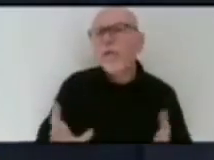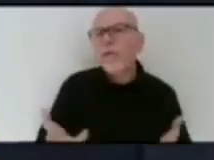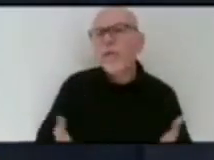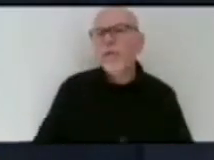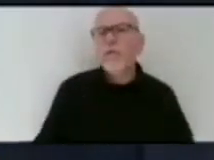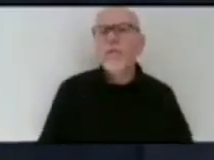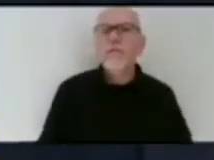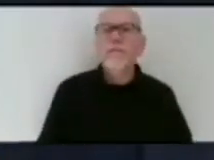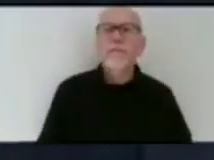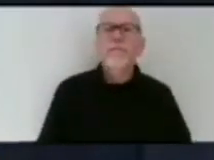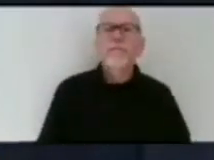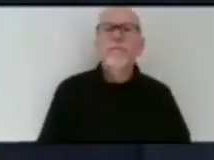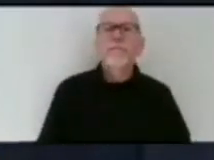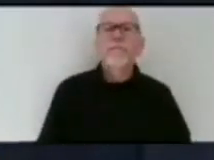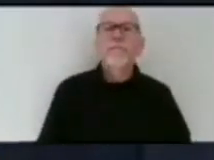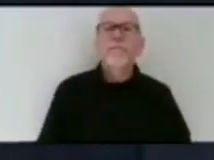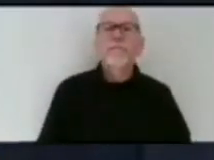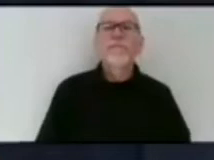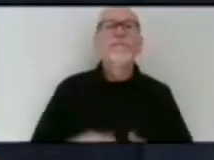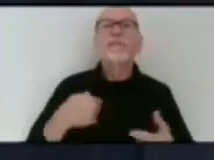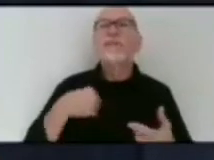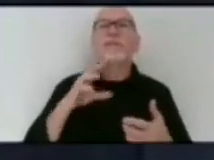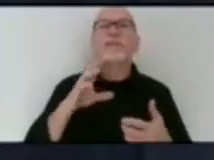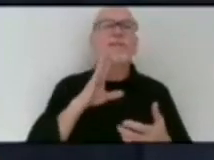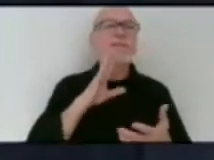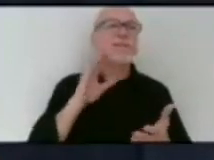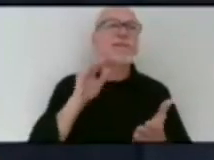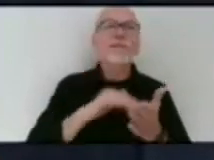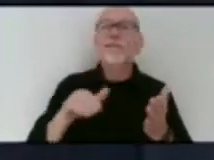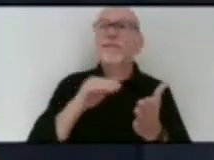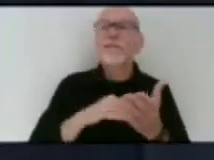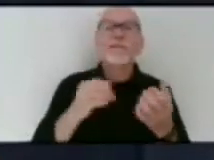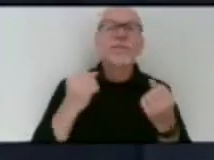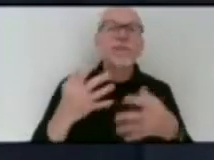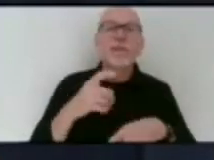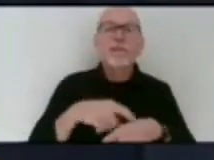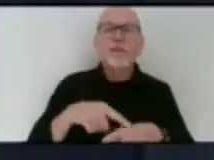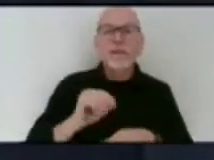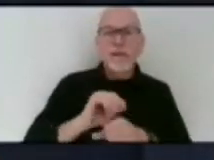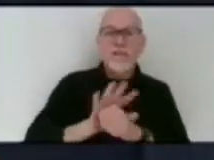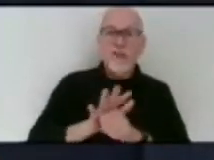you've heard me say so many times, but the virus is often spread when family